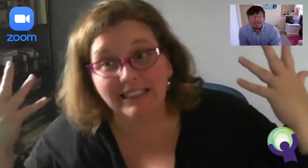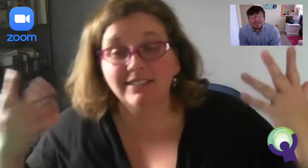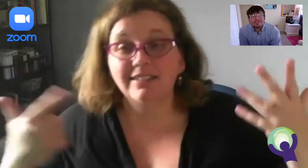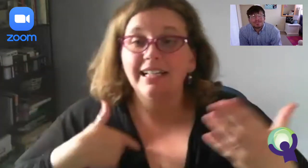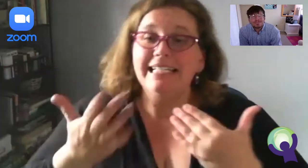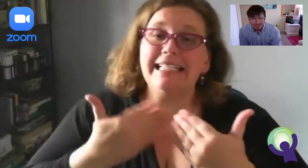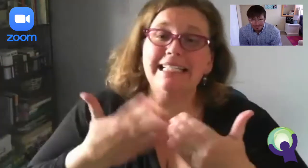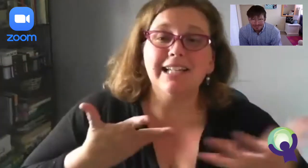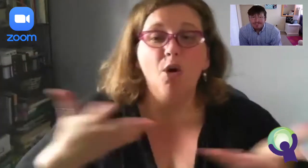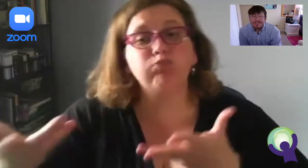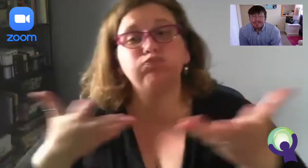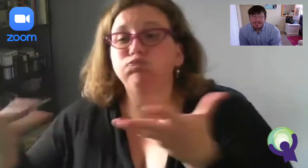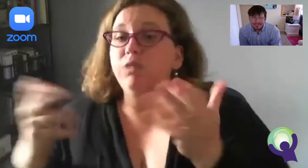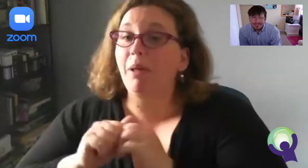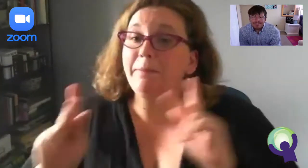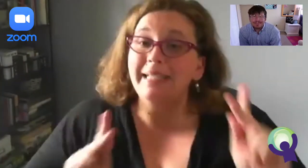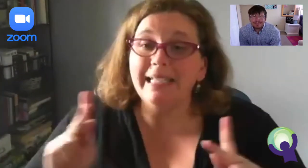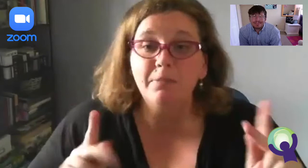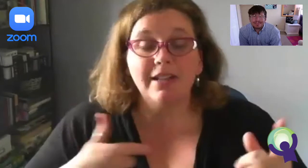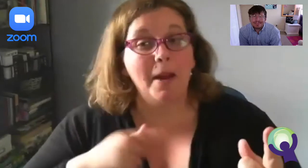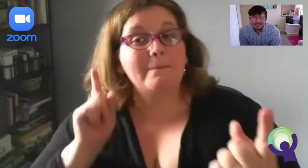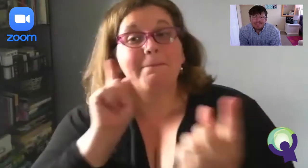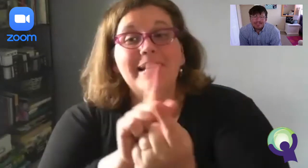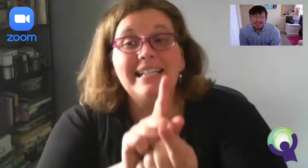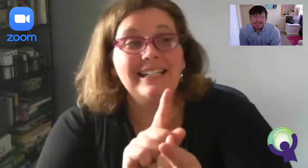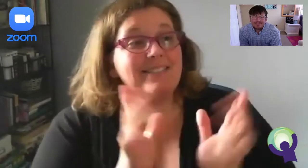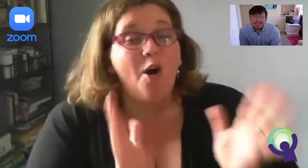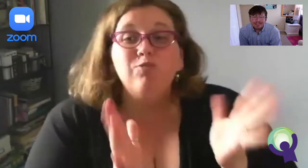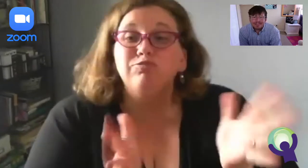I'm friendly and I'm easy to get along with, so I feel like